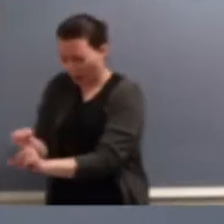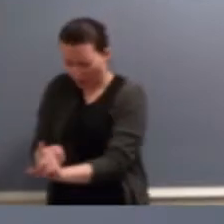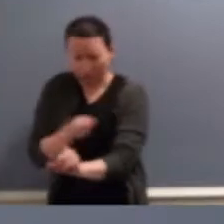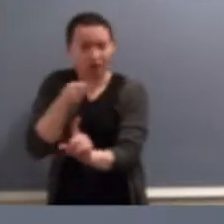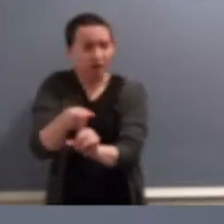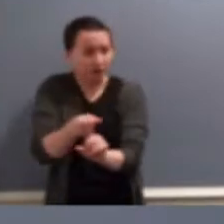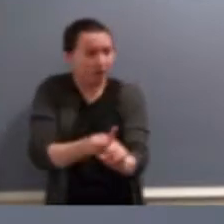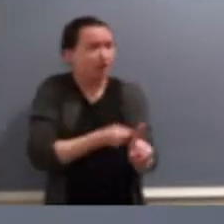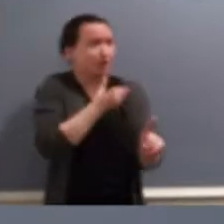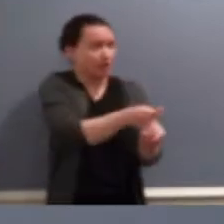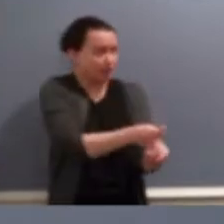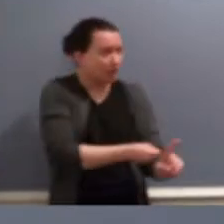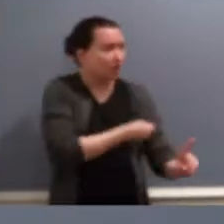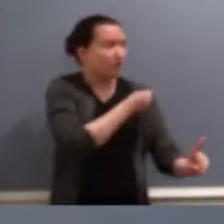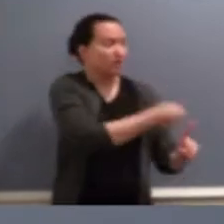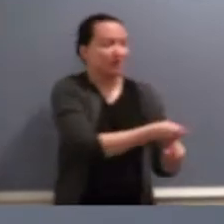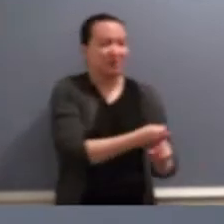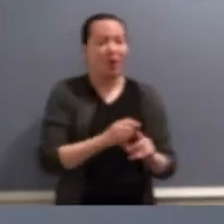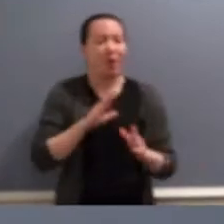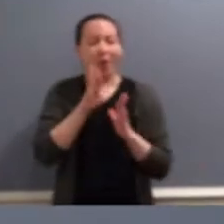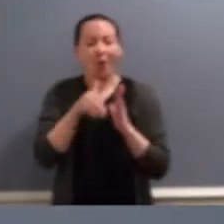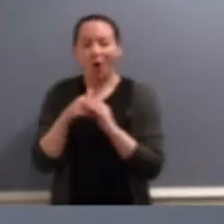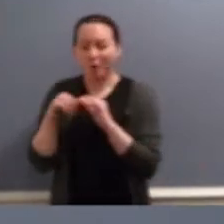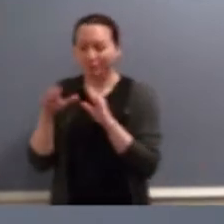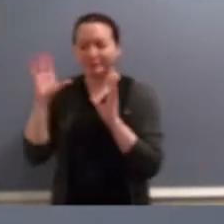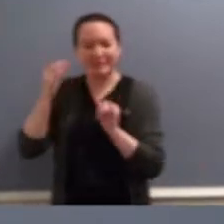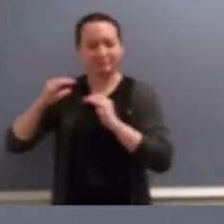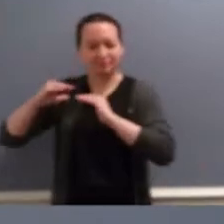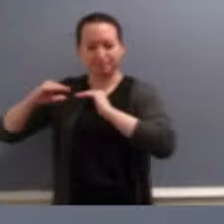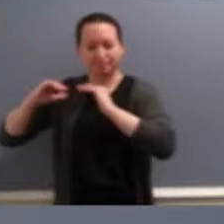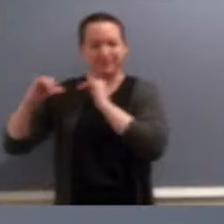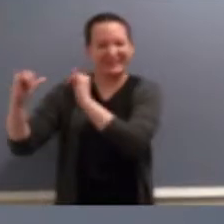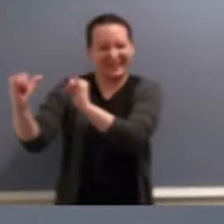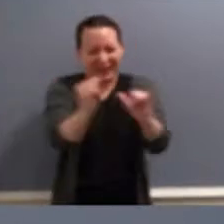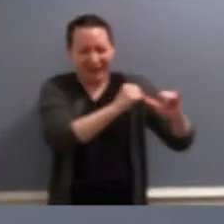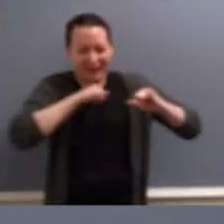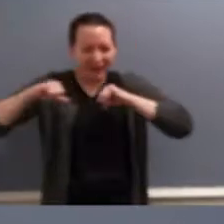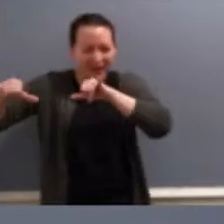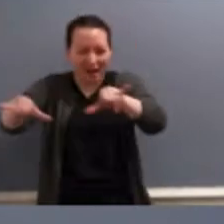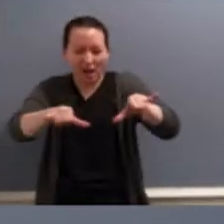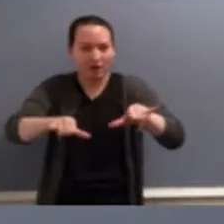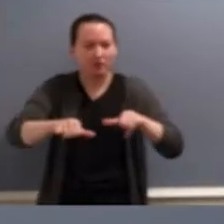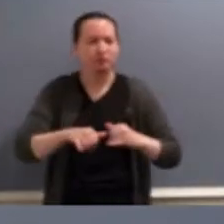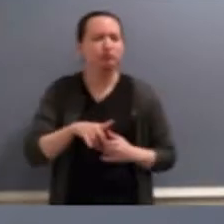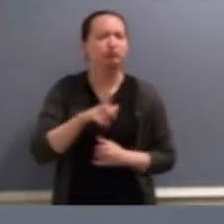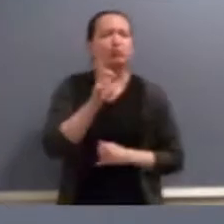and so we're all kind of at the same level now and the question becomes who comes out of this